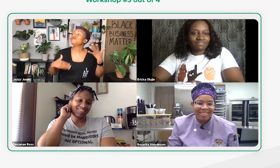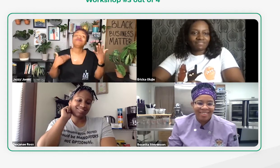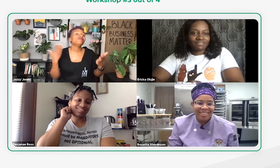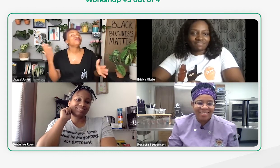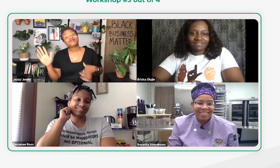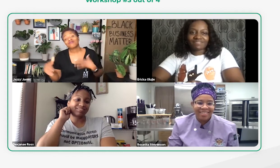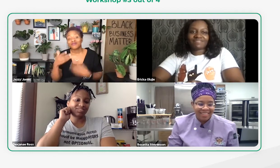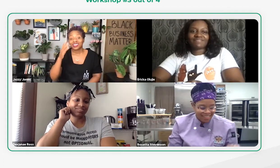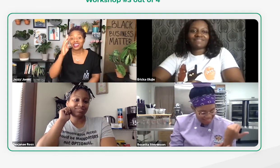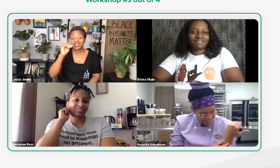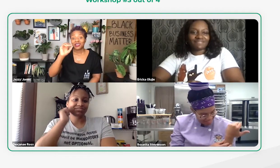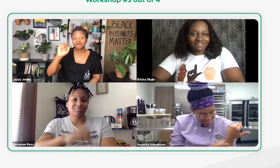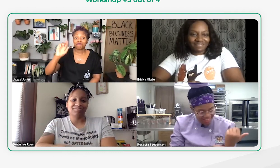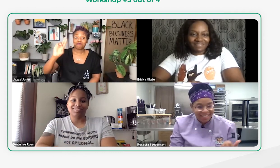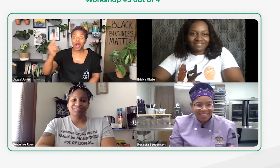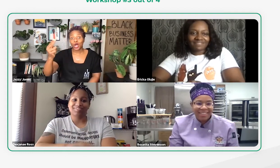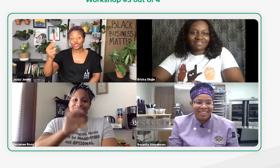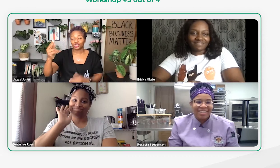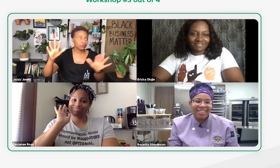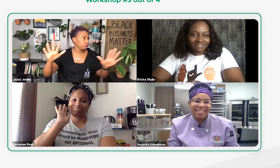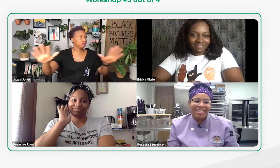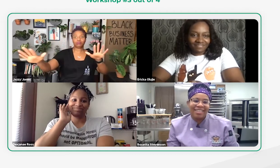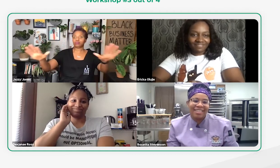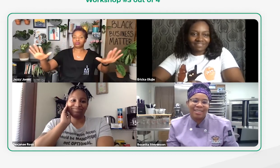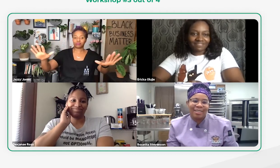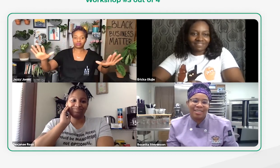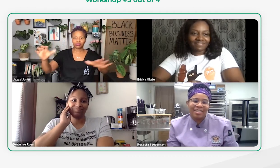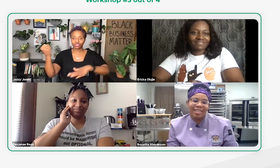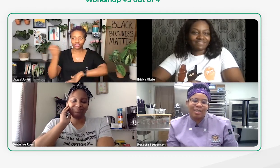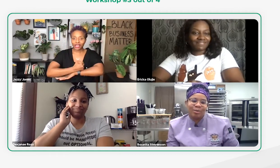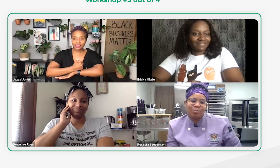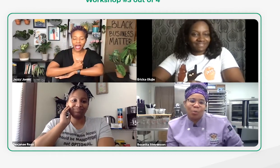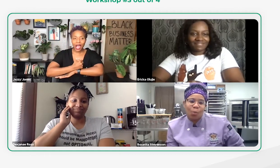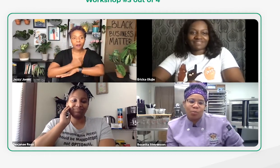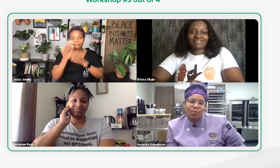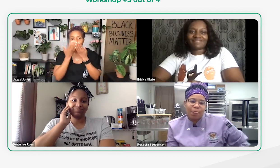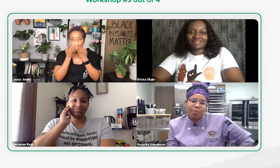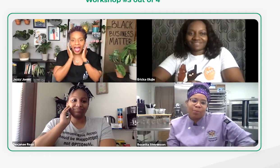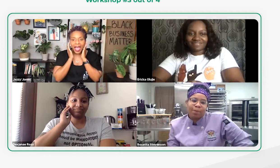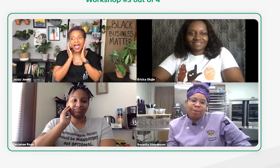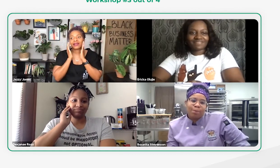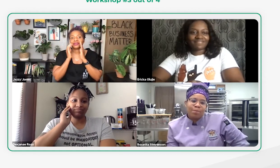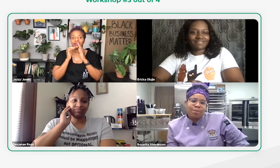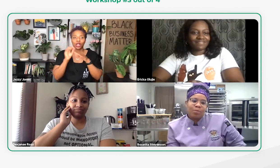you know we were all going on our merry way and then all of a sudden everything was shut down.